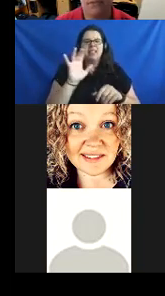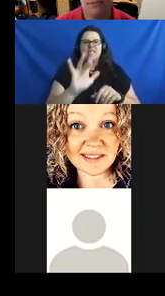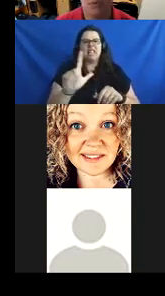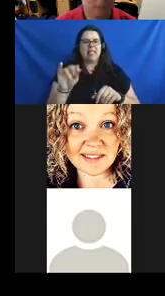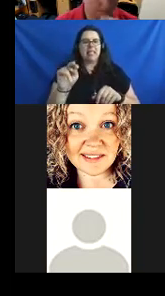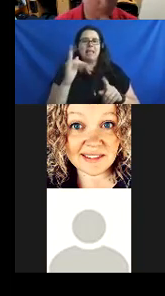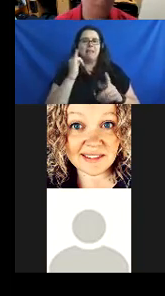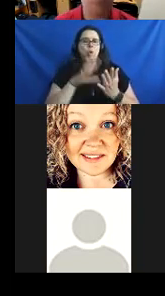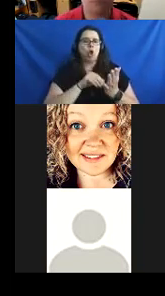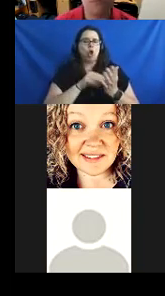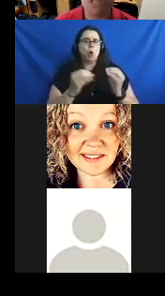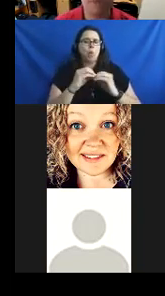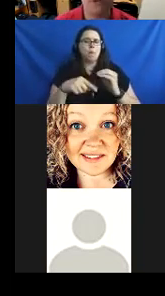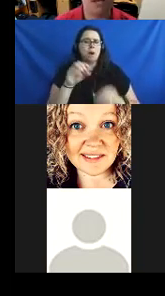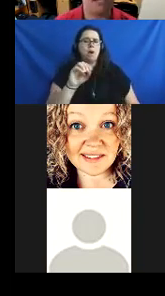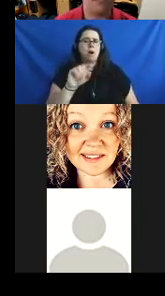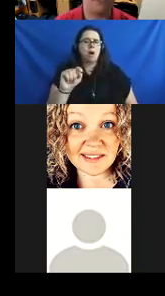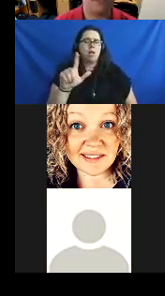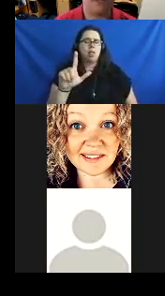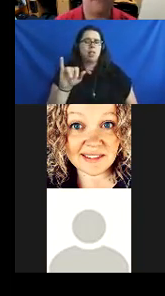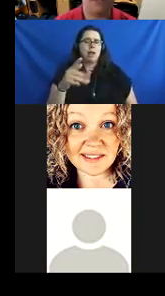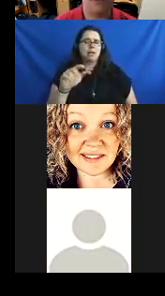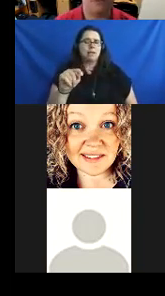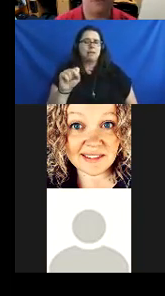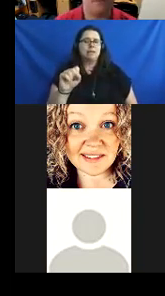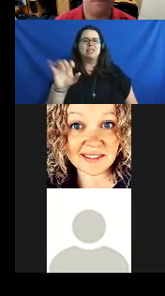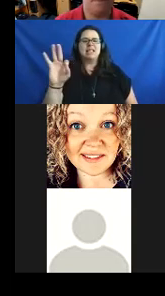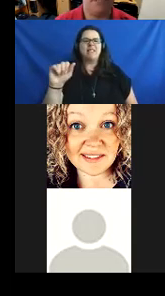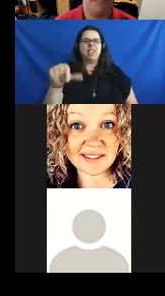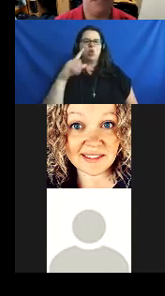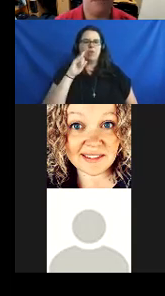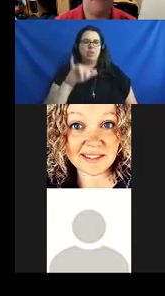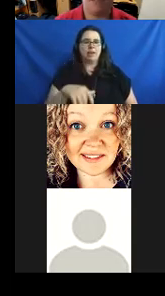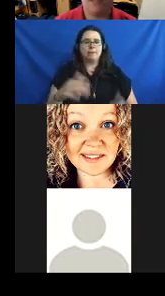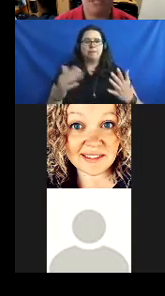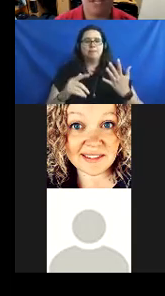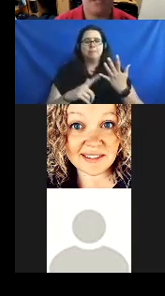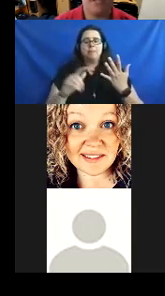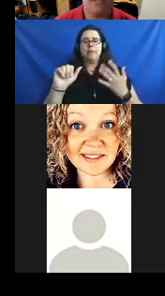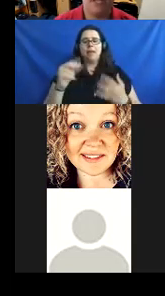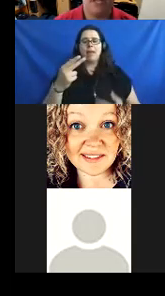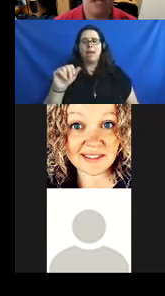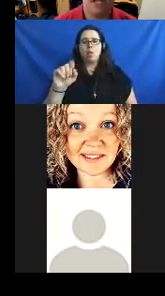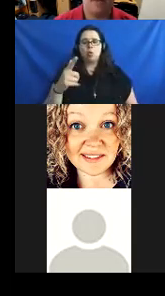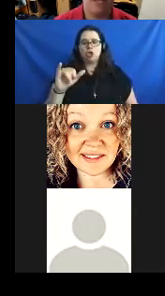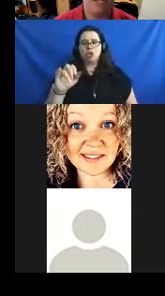AND THERE IS A LINK IF YOU WANT TO LEARN MORE. HALOGEN LIGHTS.